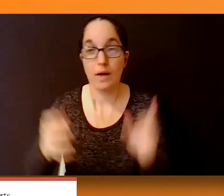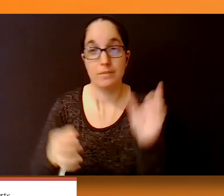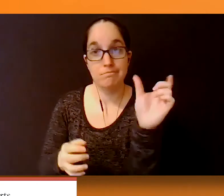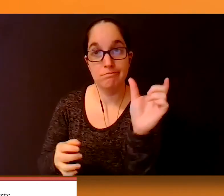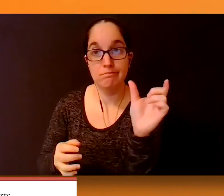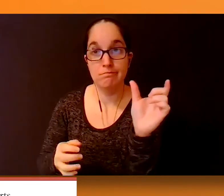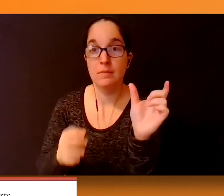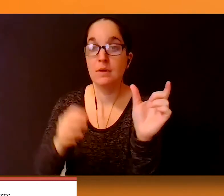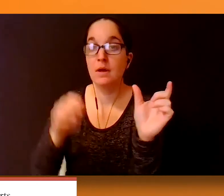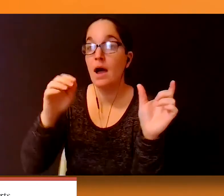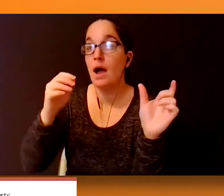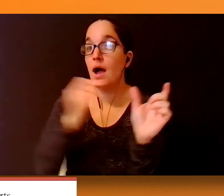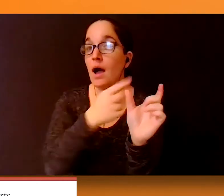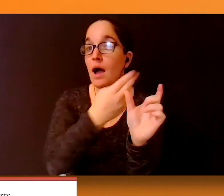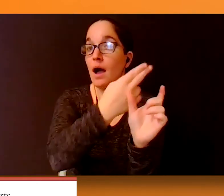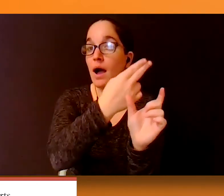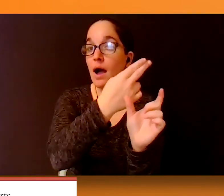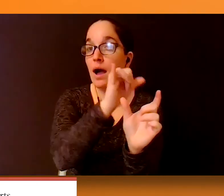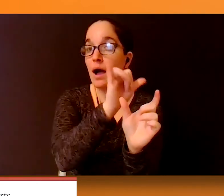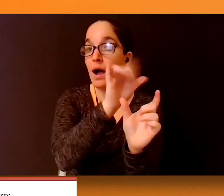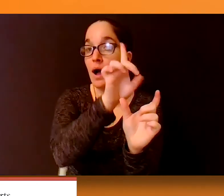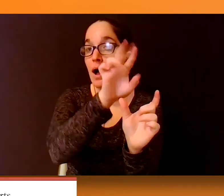all the different words that could come from hydro.